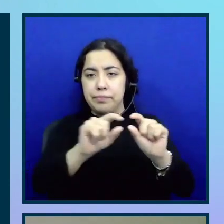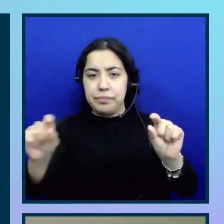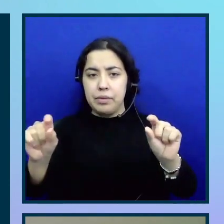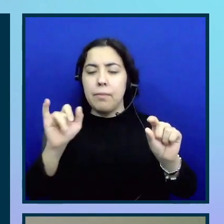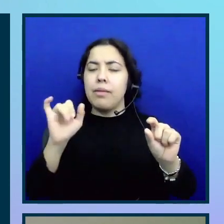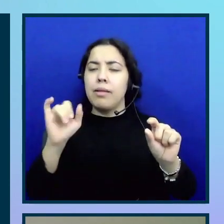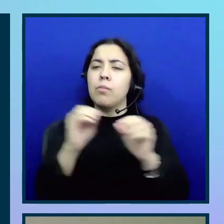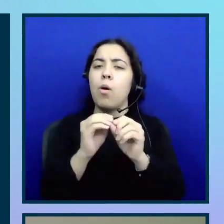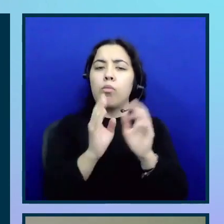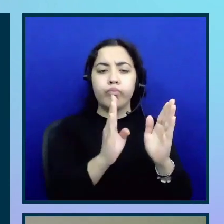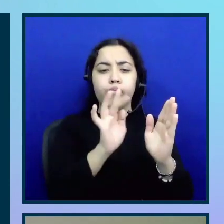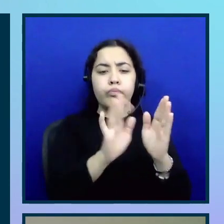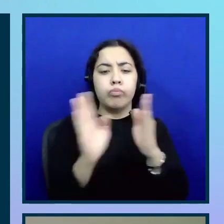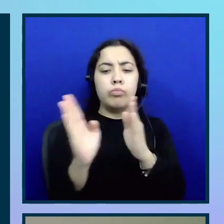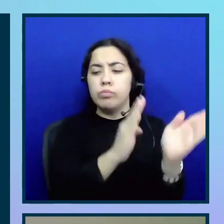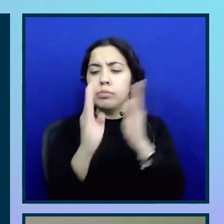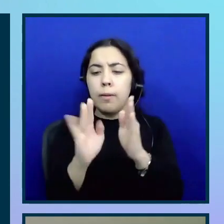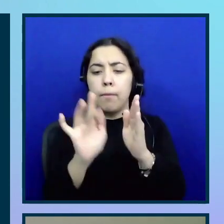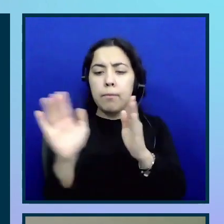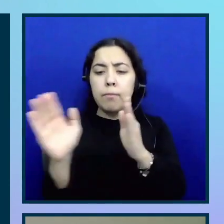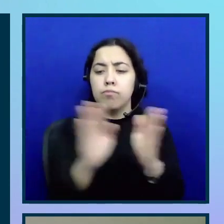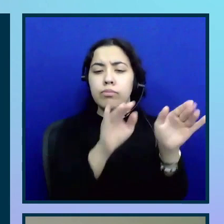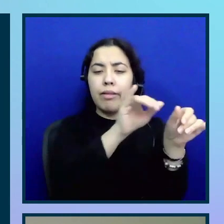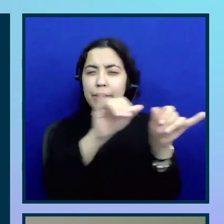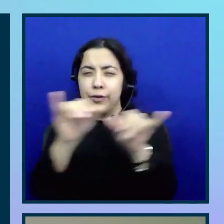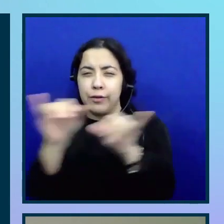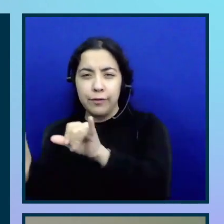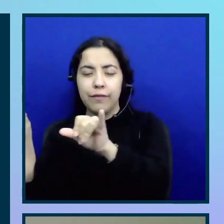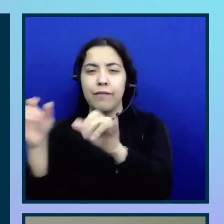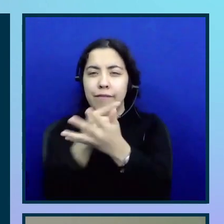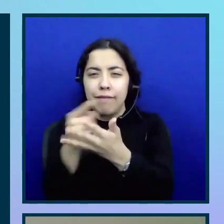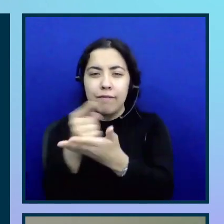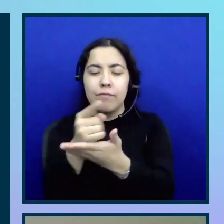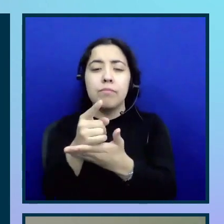So does focus go on the row? Does it go on the cell that the checkbox is in?